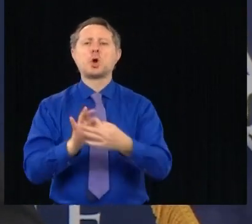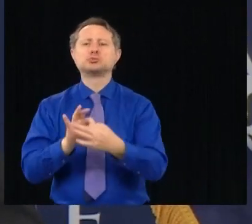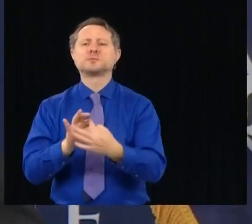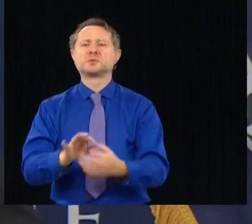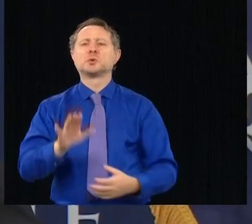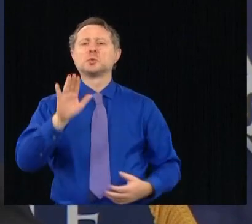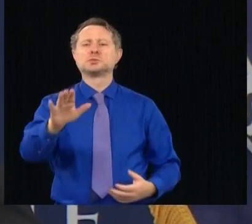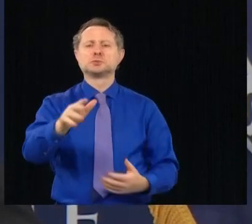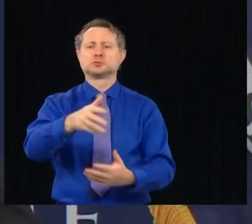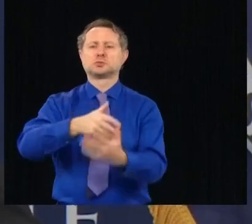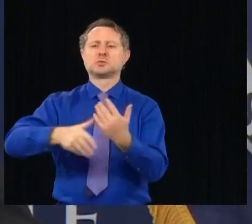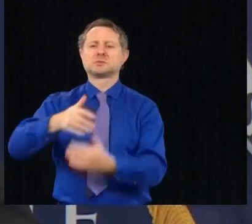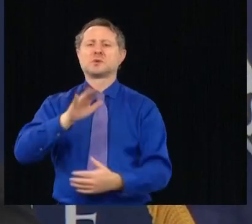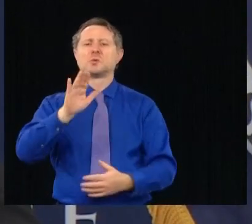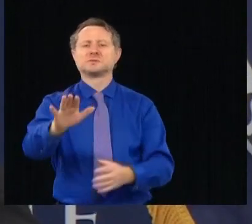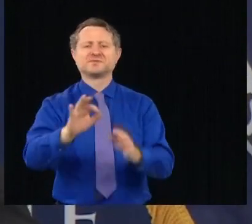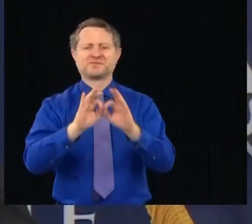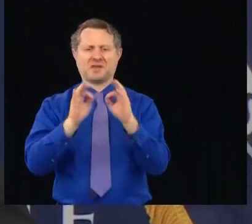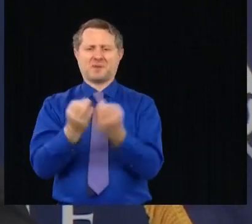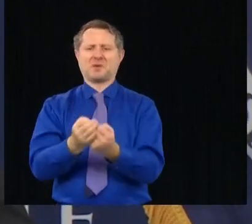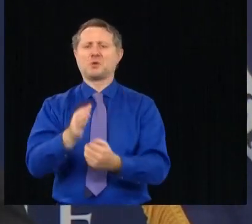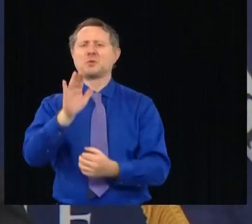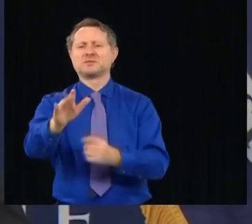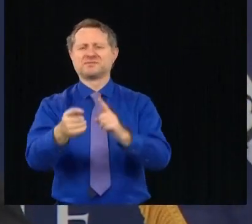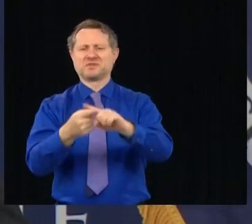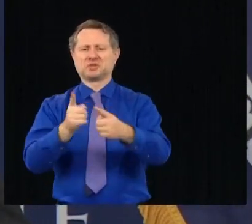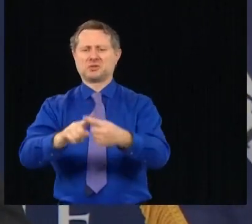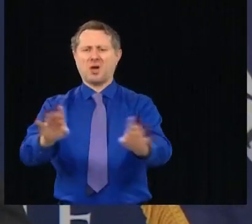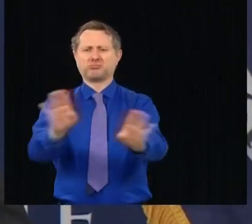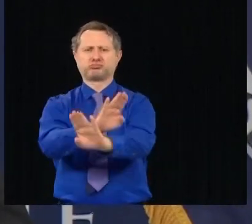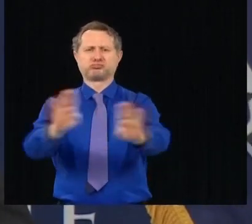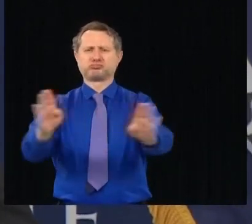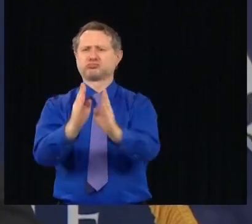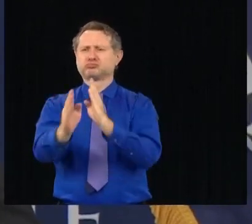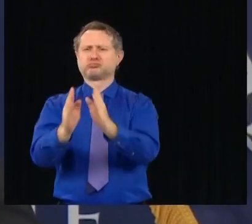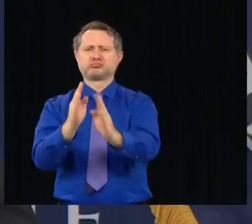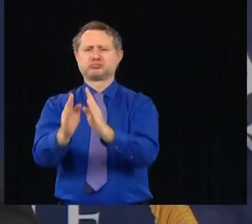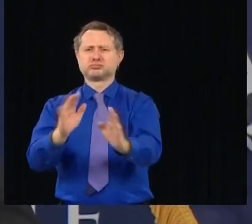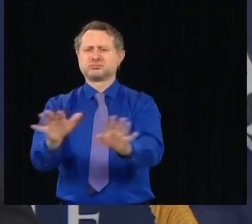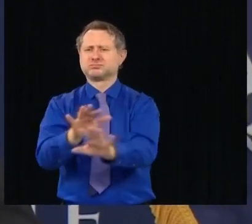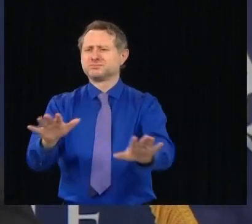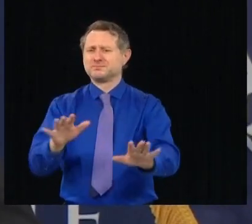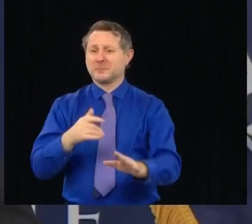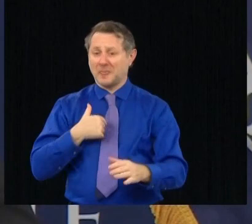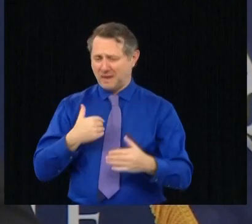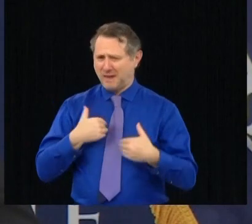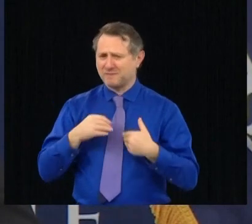THAT'S UP TO ME, YOU KNOW, THIS IS YOUR RELATIONSHIP, IT'S YOUR